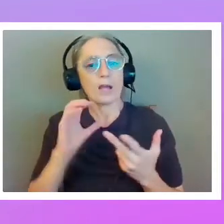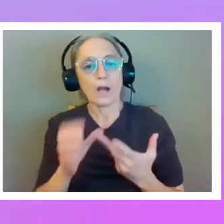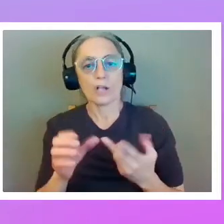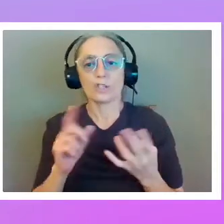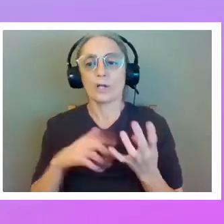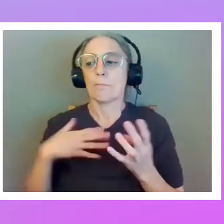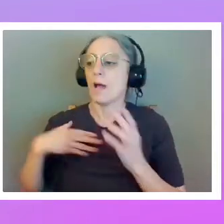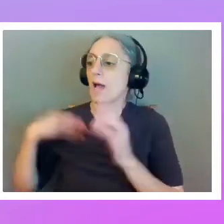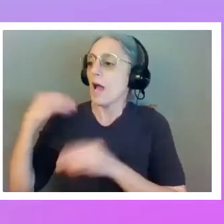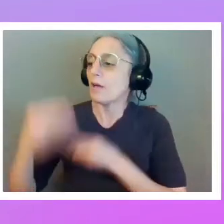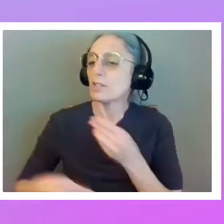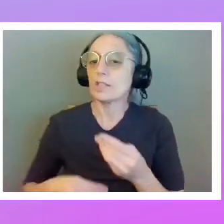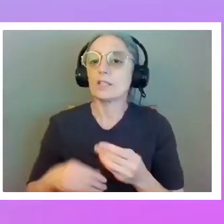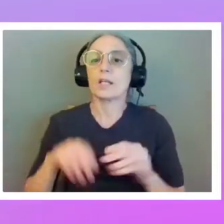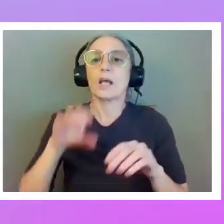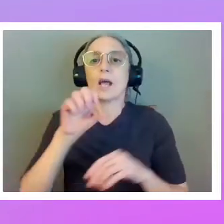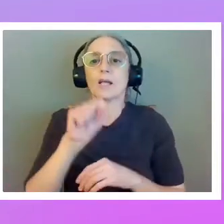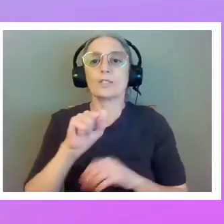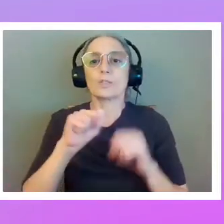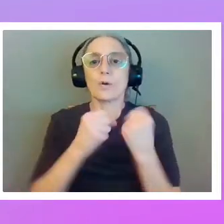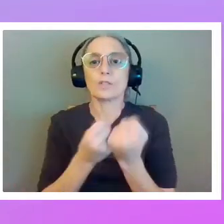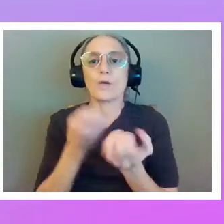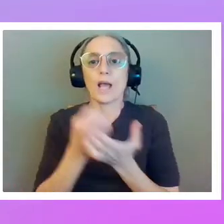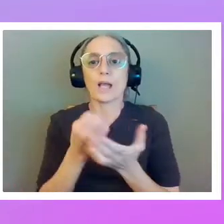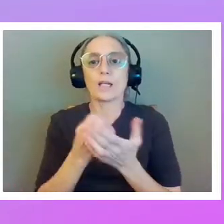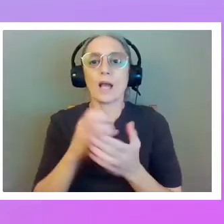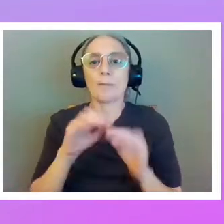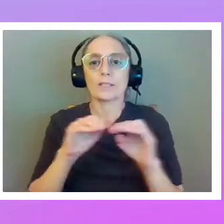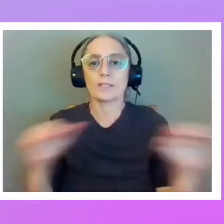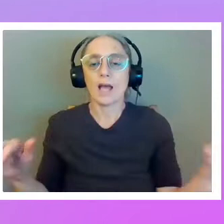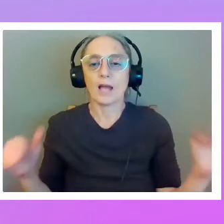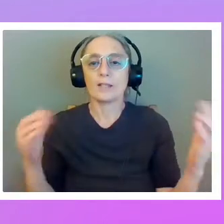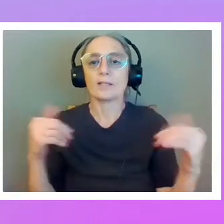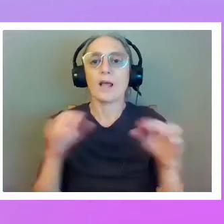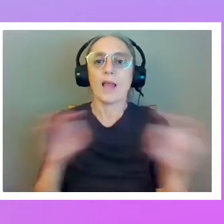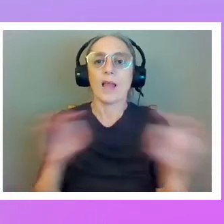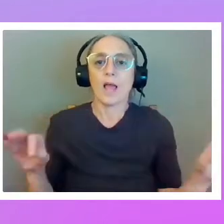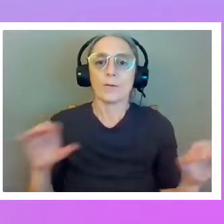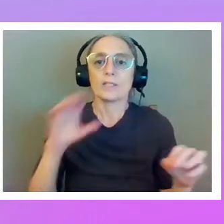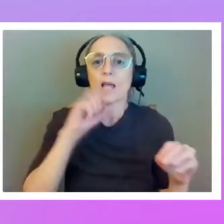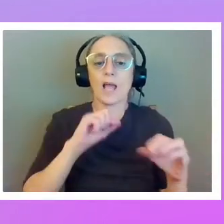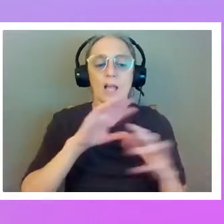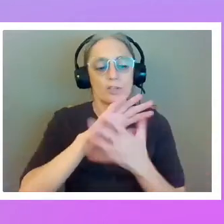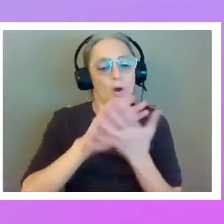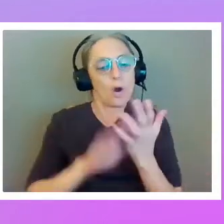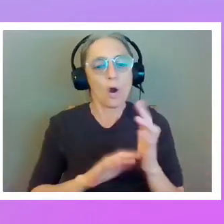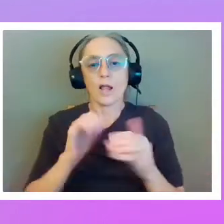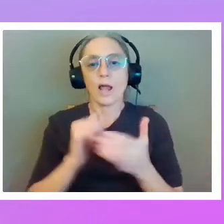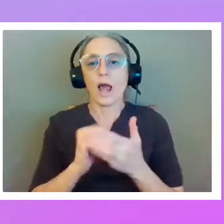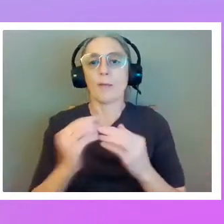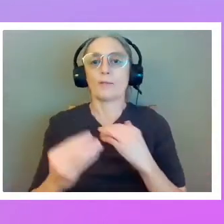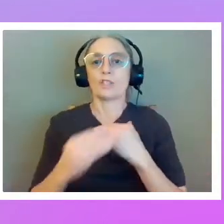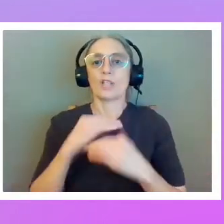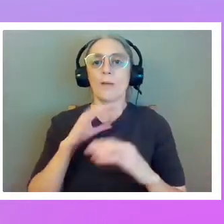socioeconomic status, language and age all helped shape how I experienced the world.